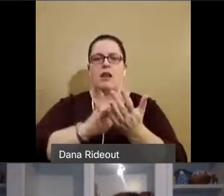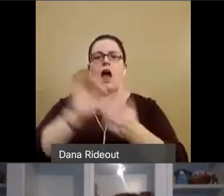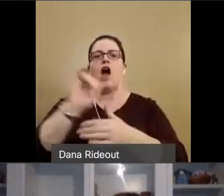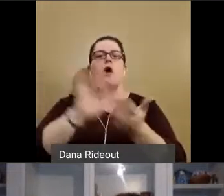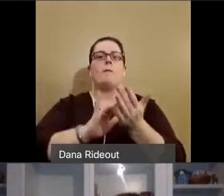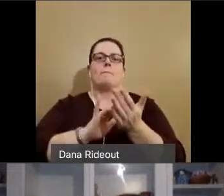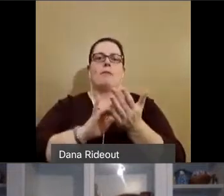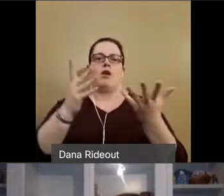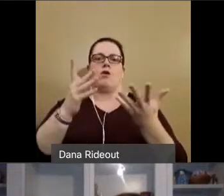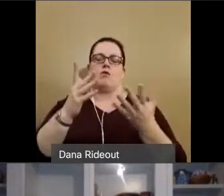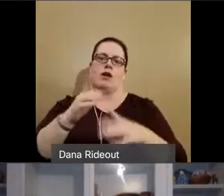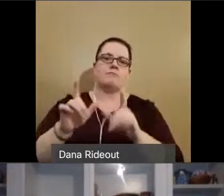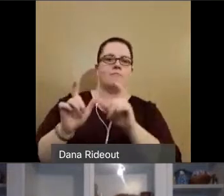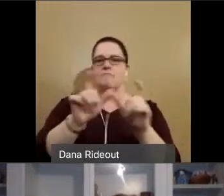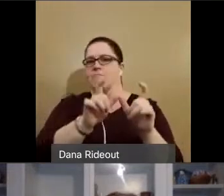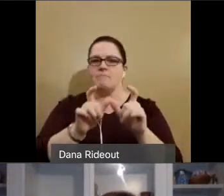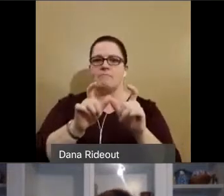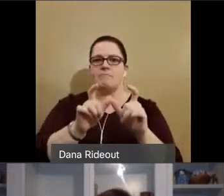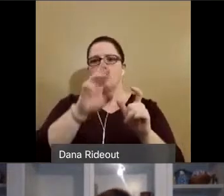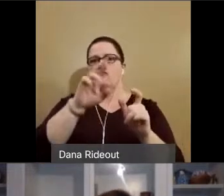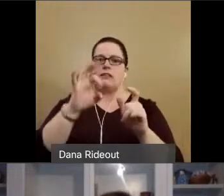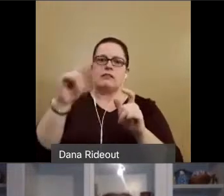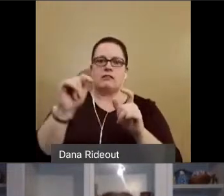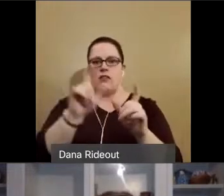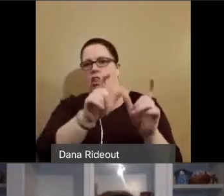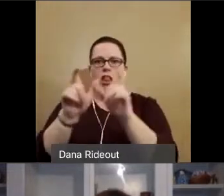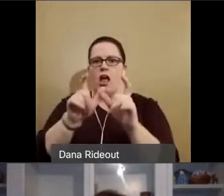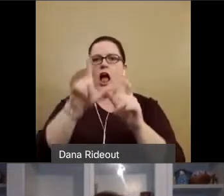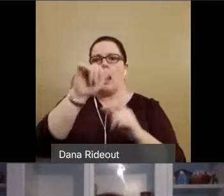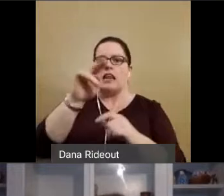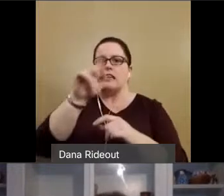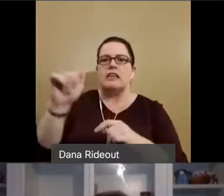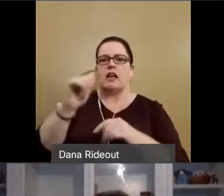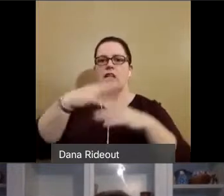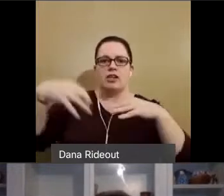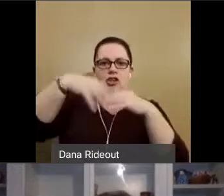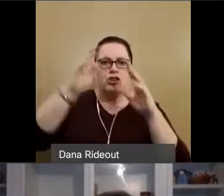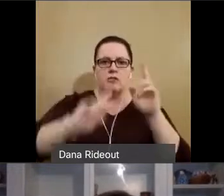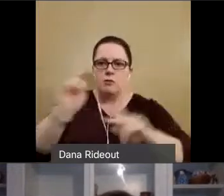especially on people that are on indigenous people. And on, um, people who are black.